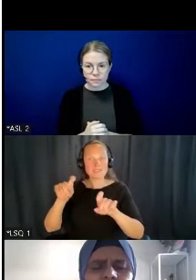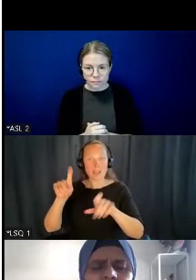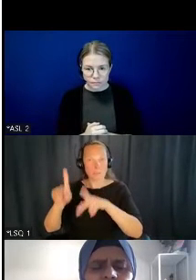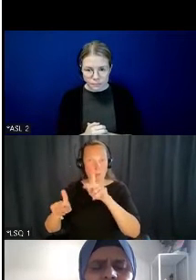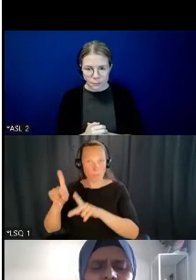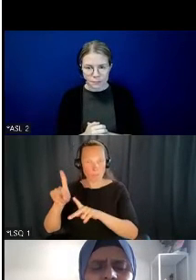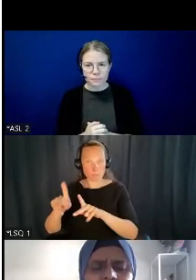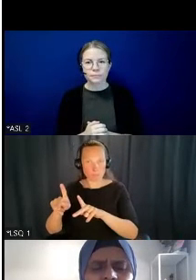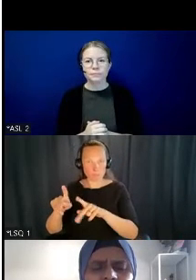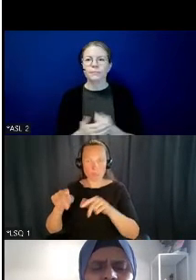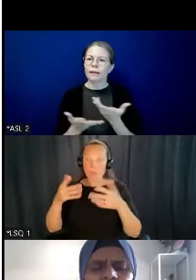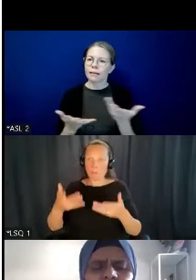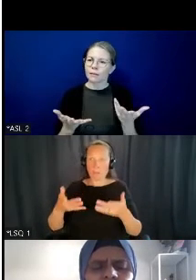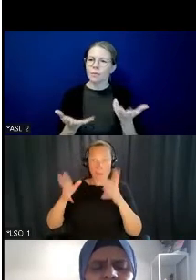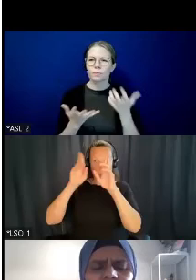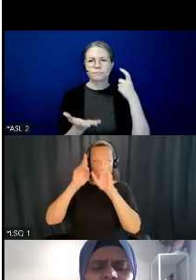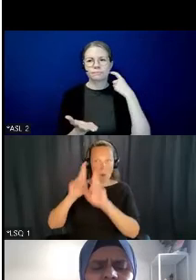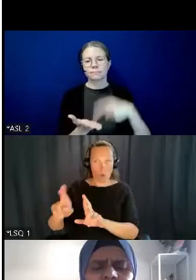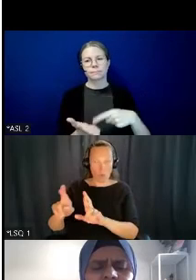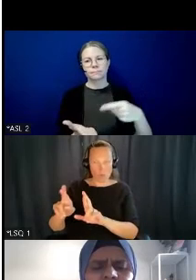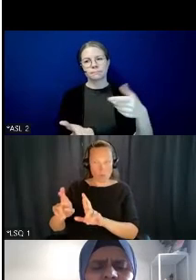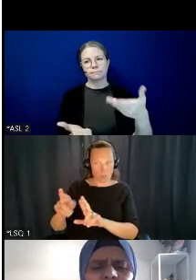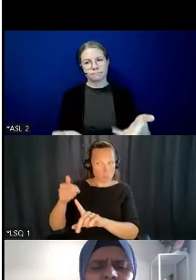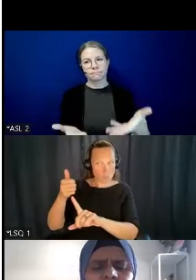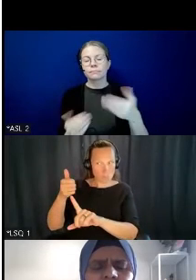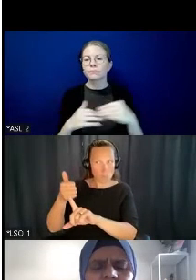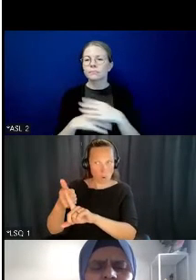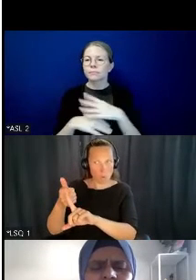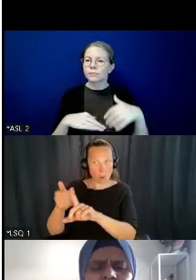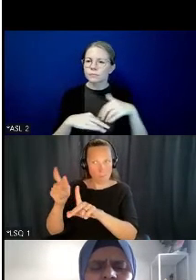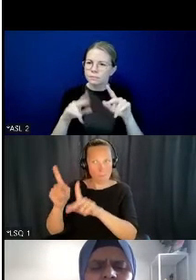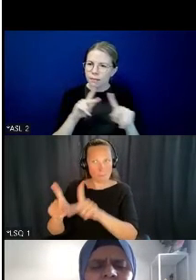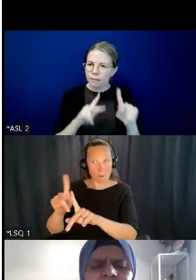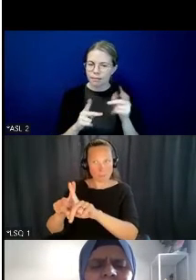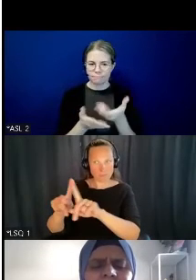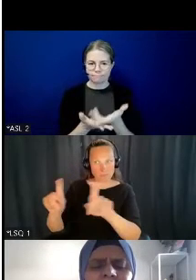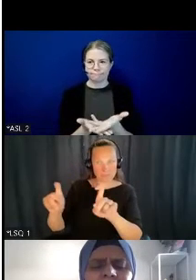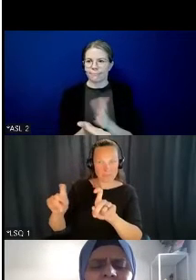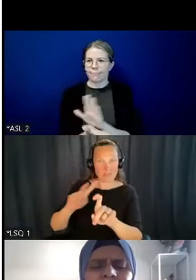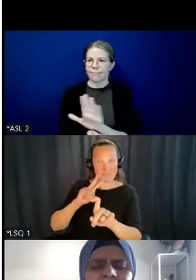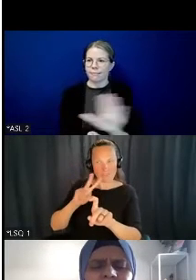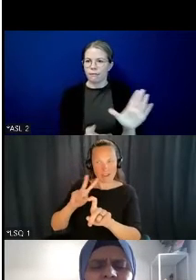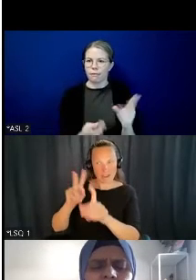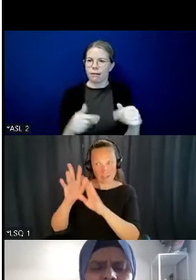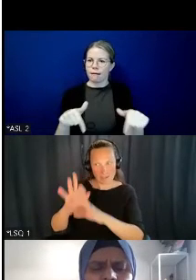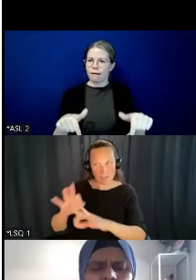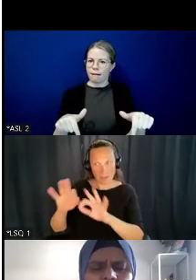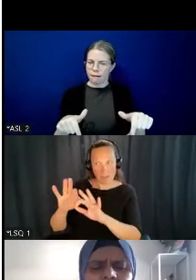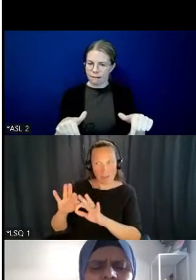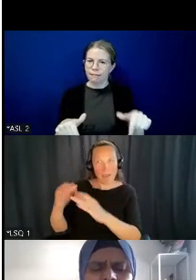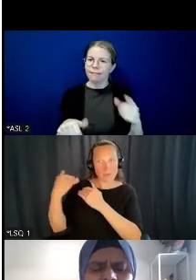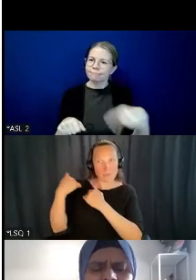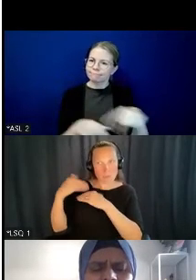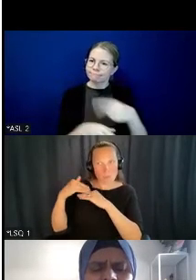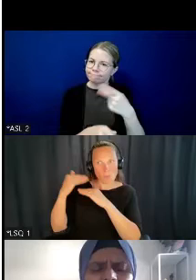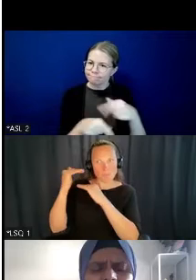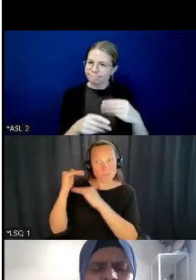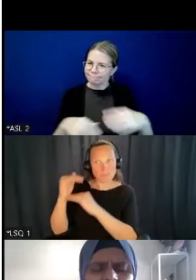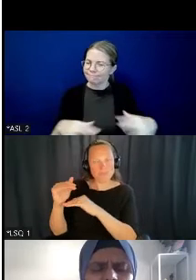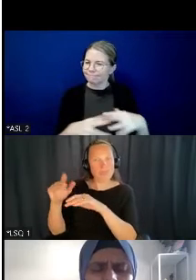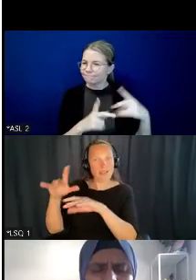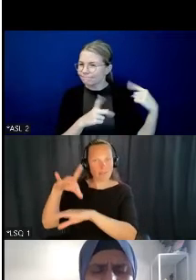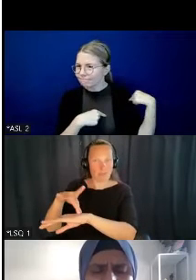THE ORIGINAL INHABITANTS AND TRUSTEES OF THESE LANDS THAT WE CALL CANADA AS HOME.